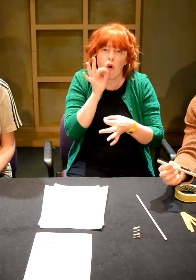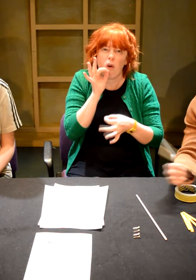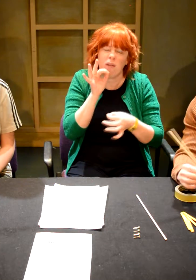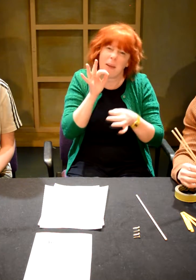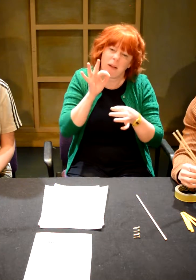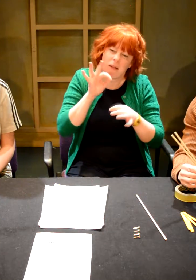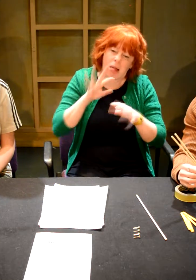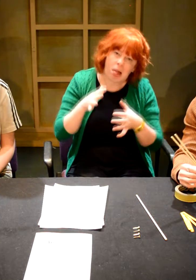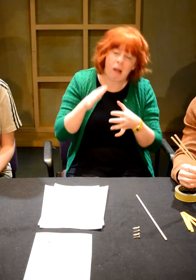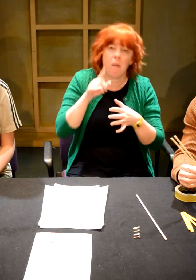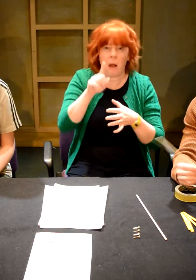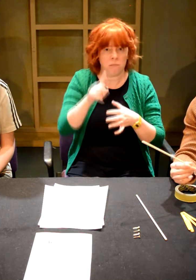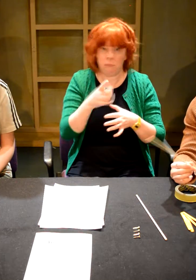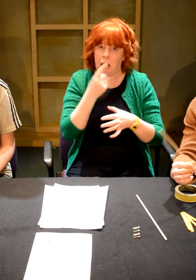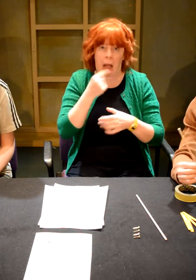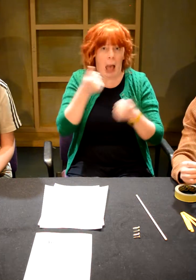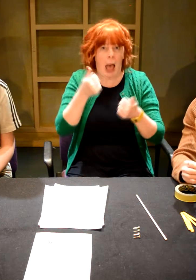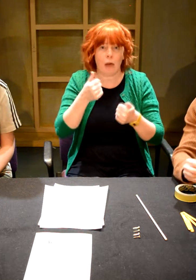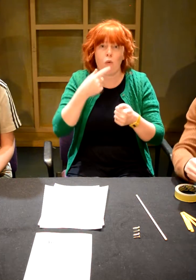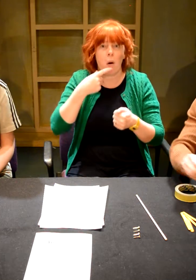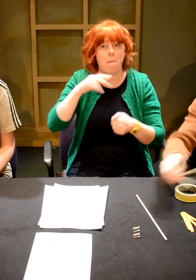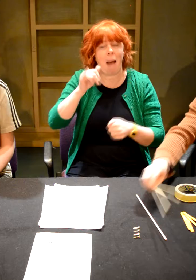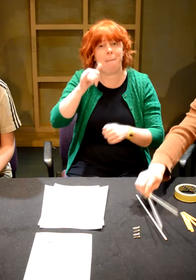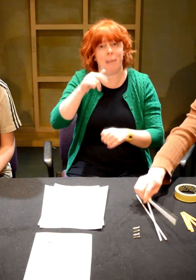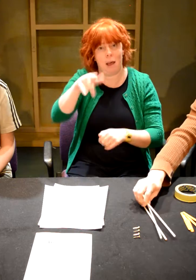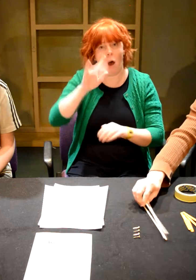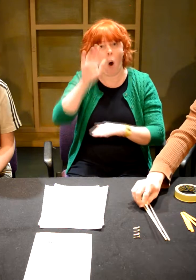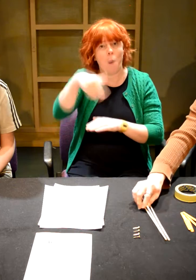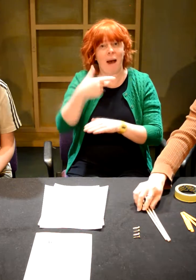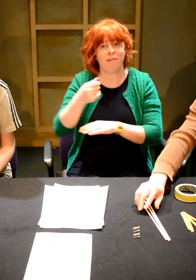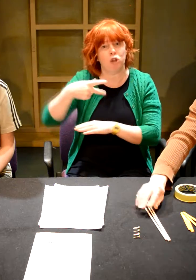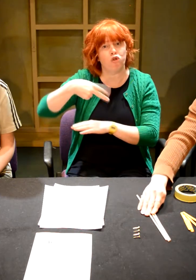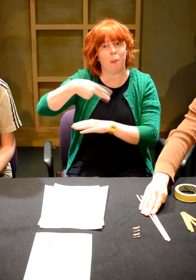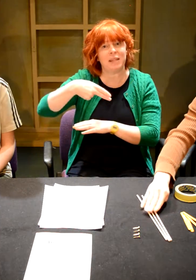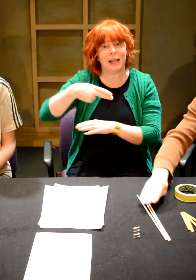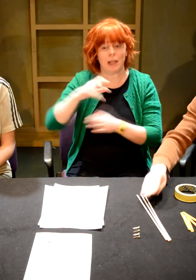or you could use chopsticks, if you've got some chopsticks lying around, or something.